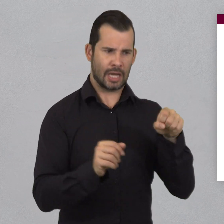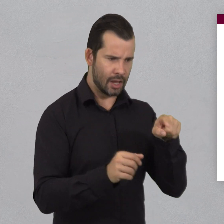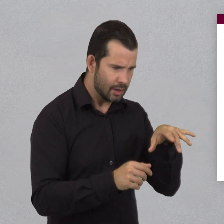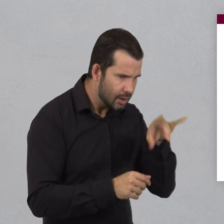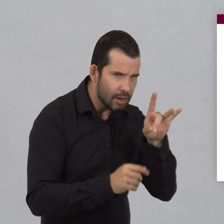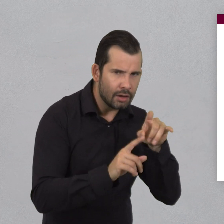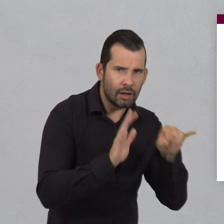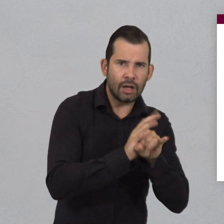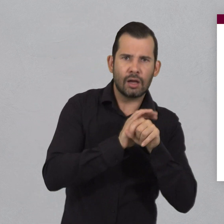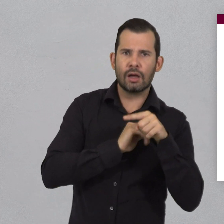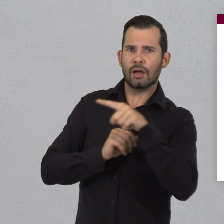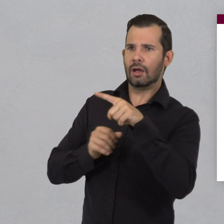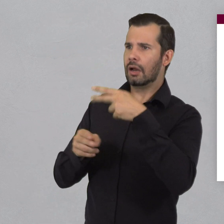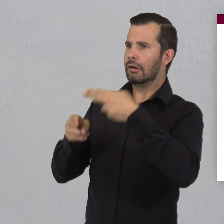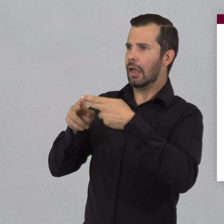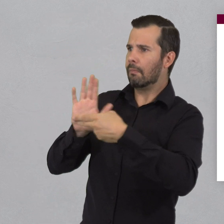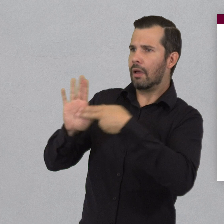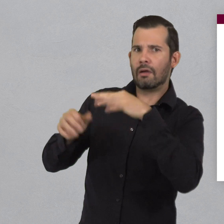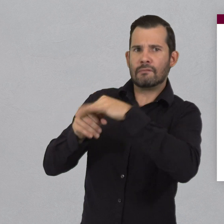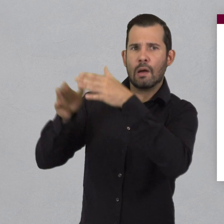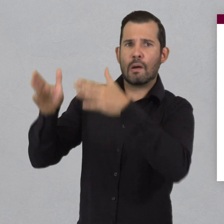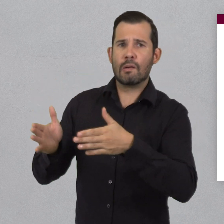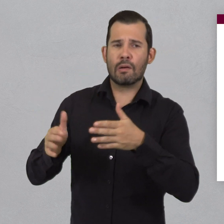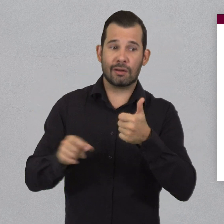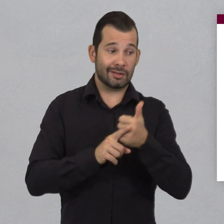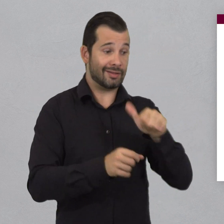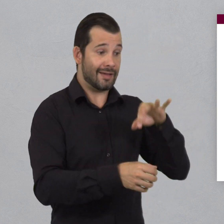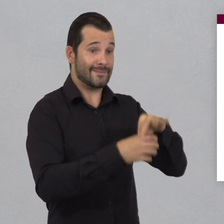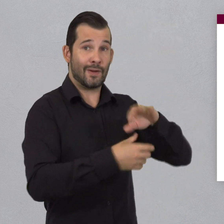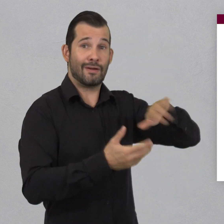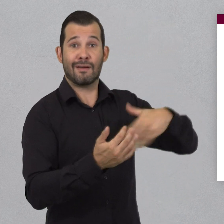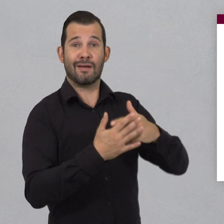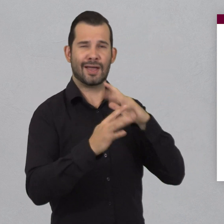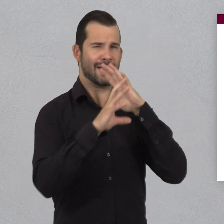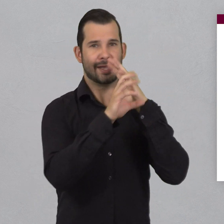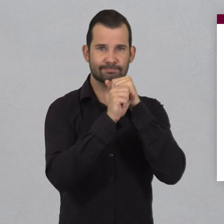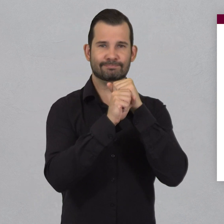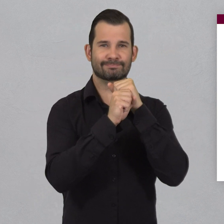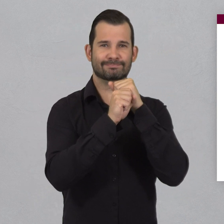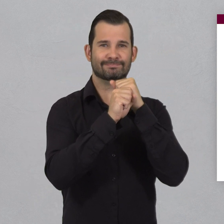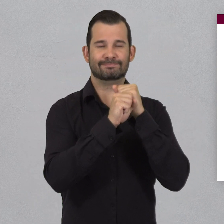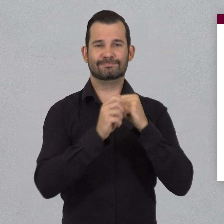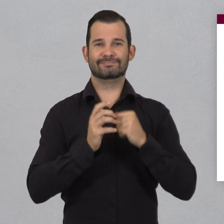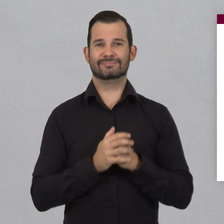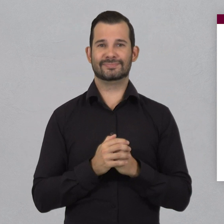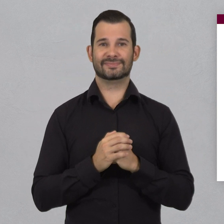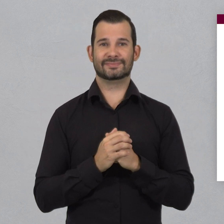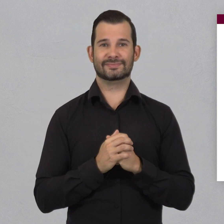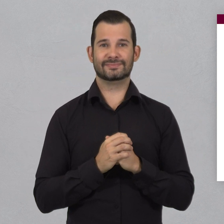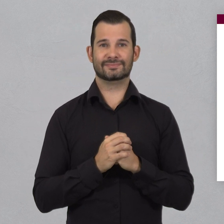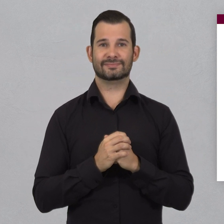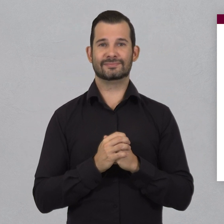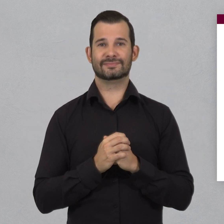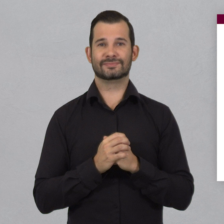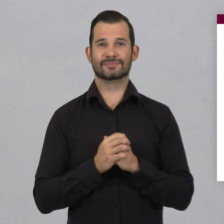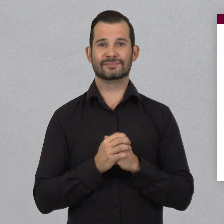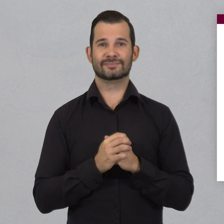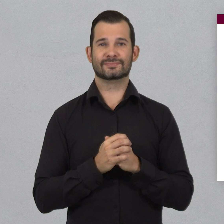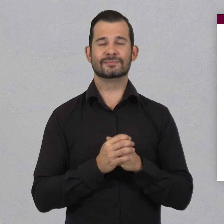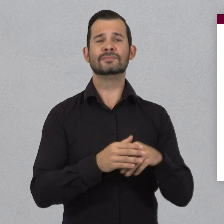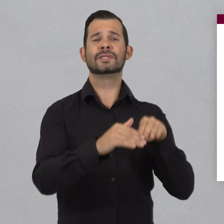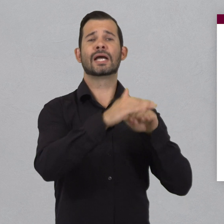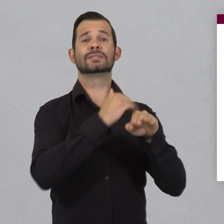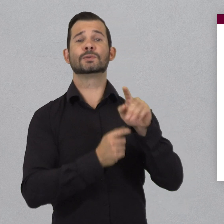up. This way, no one can trace a ballot back to the voter, and their vote remains secret.